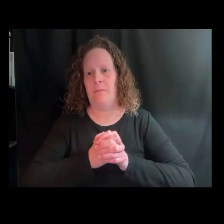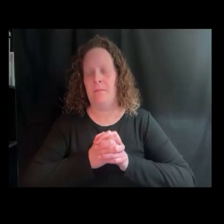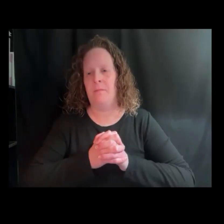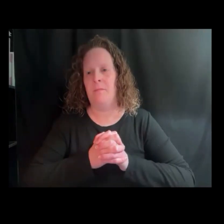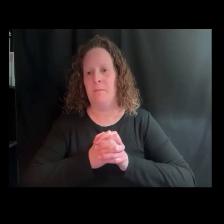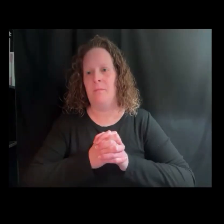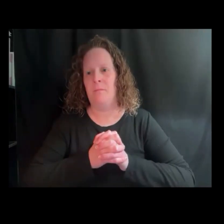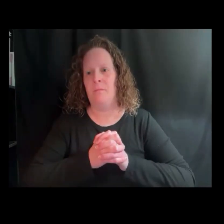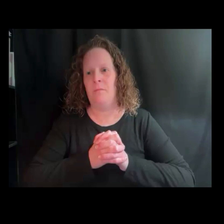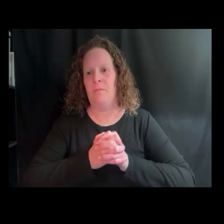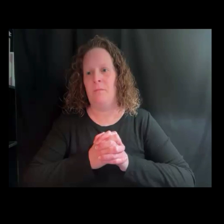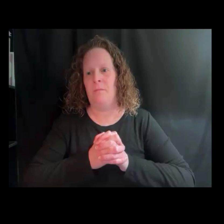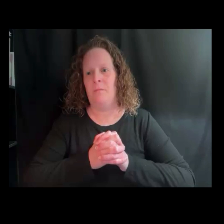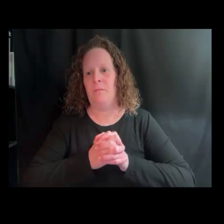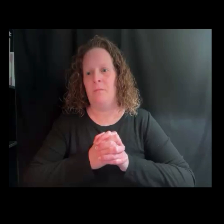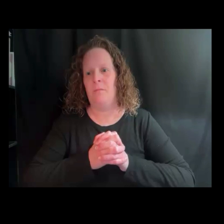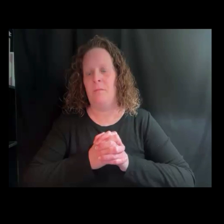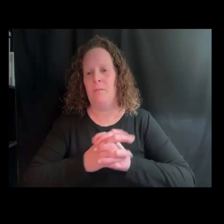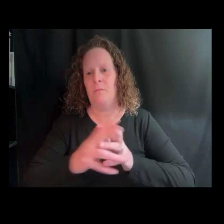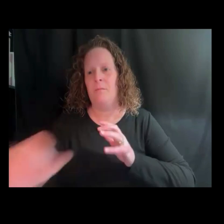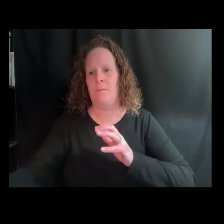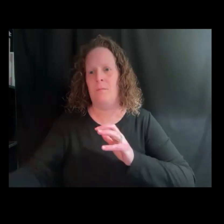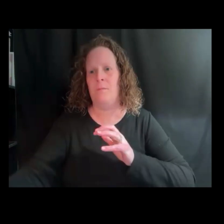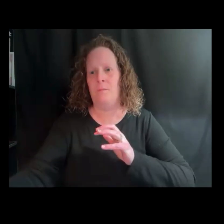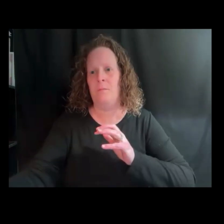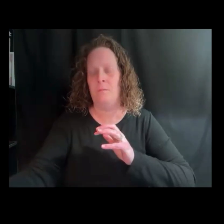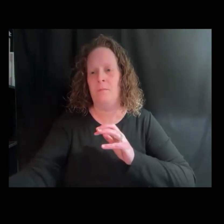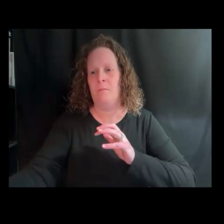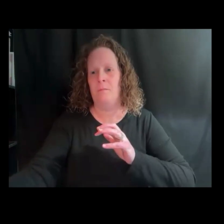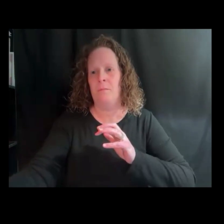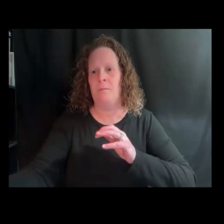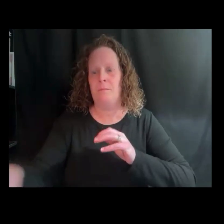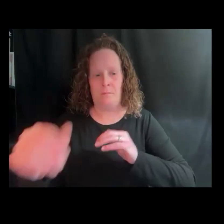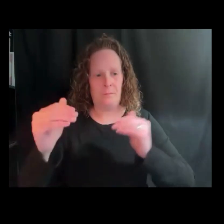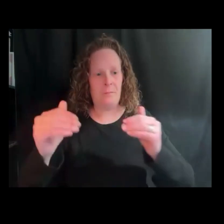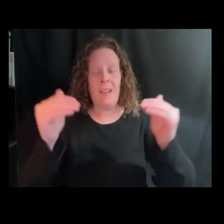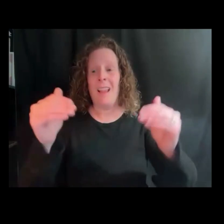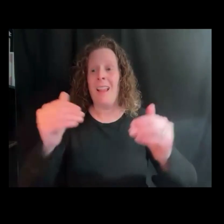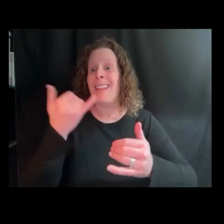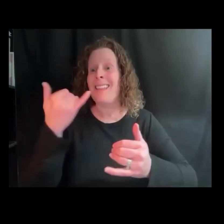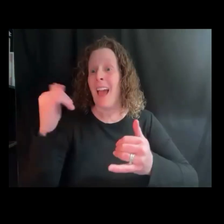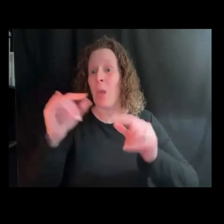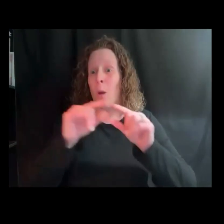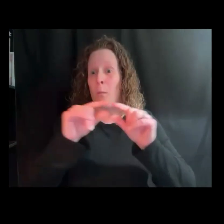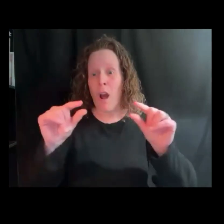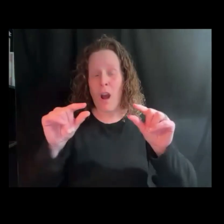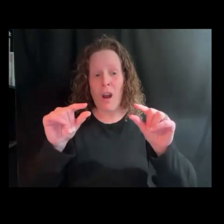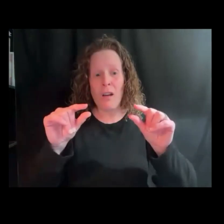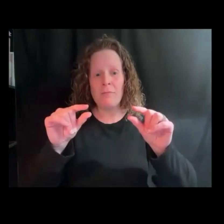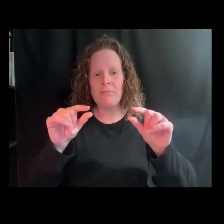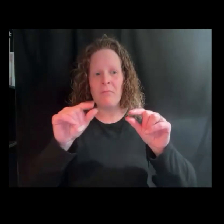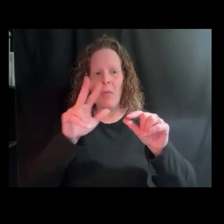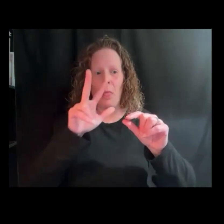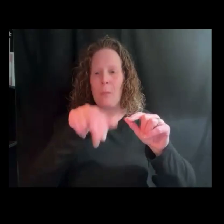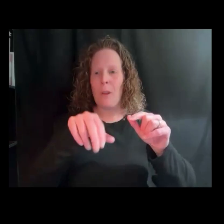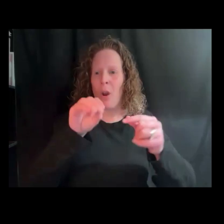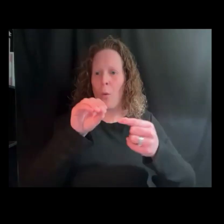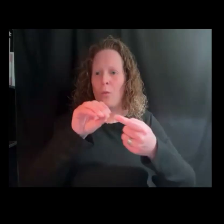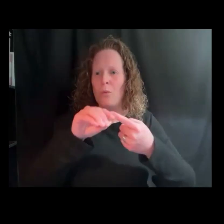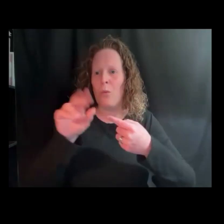and no background information mean they're not getting anything. And then if you look at the